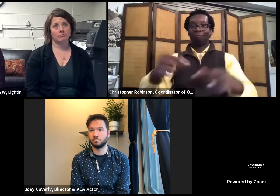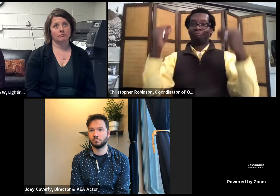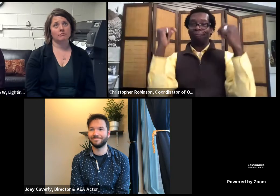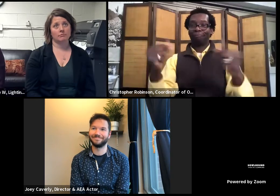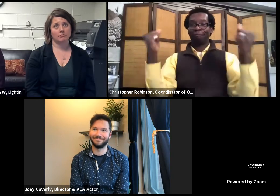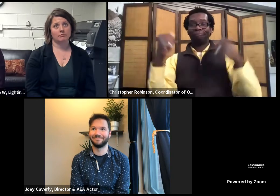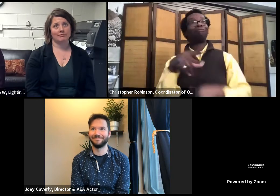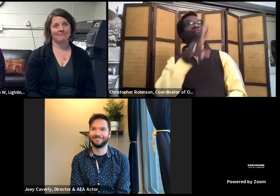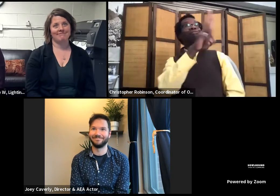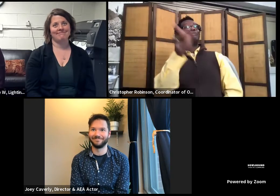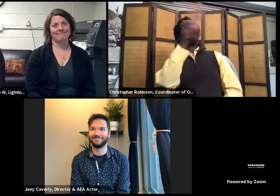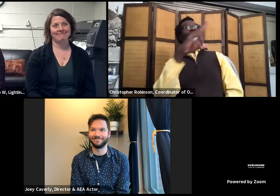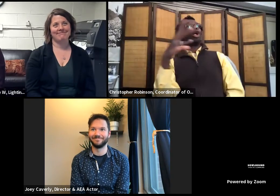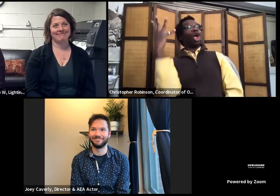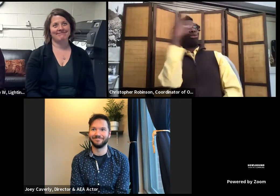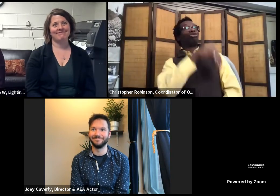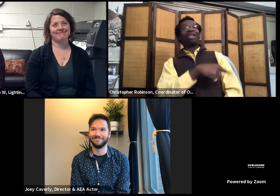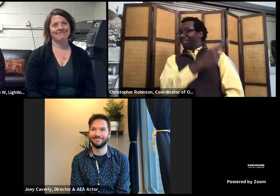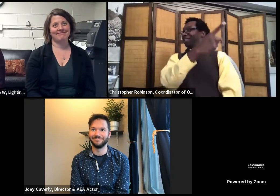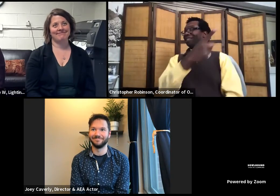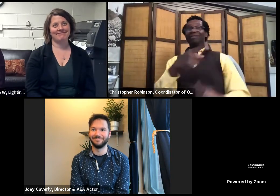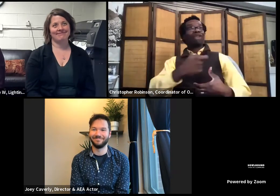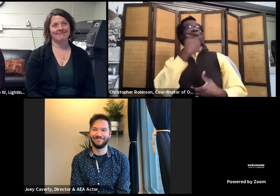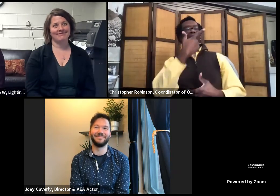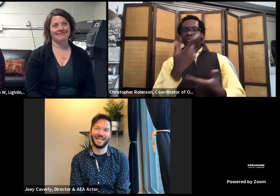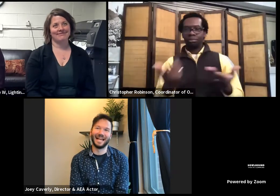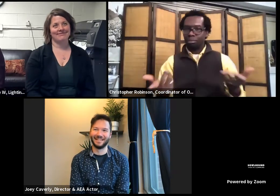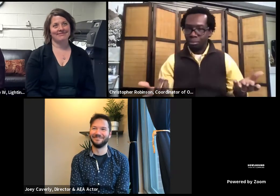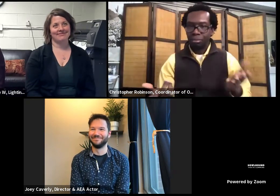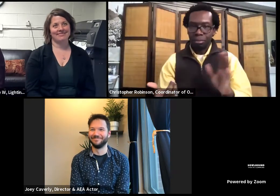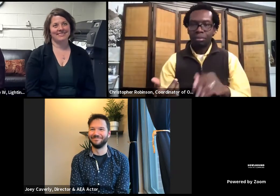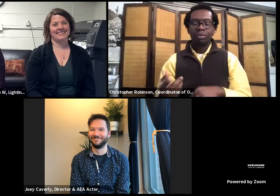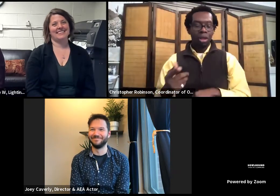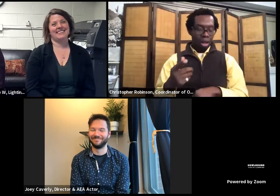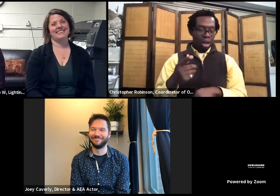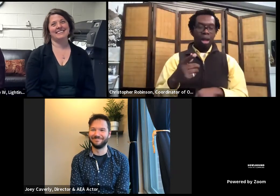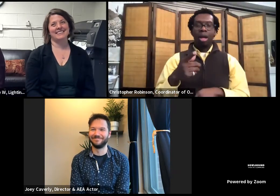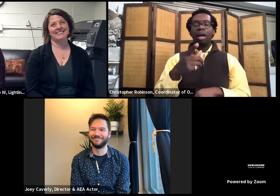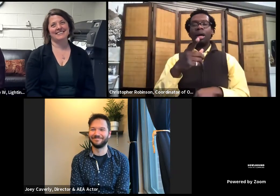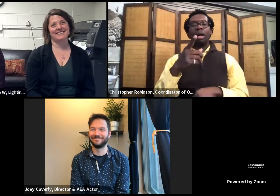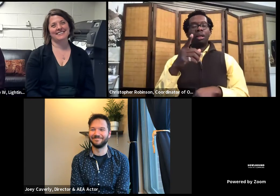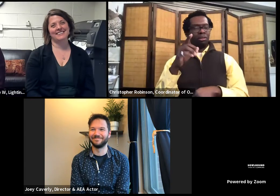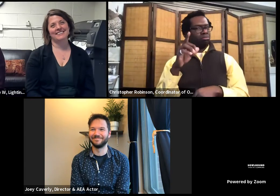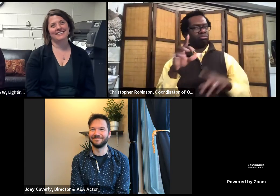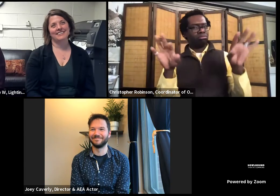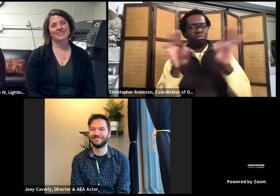just people to get up and sign, and everything to be super perfect and everything immediately successful.